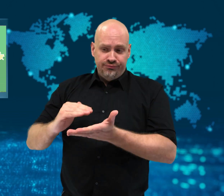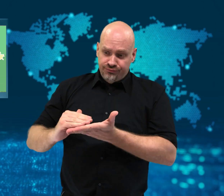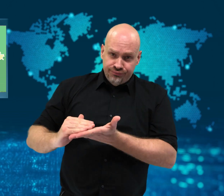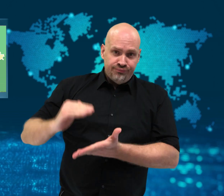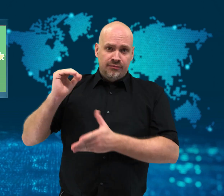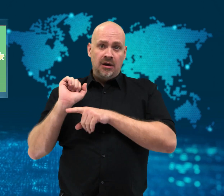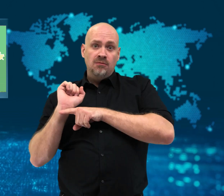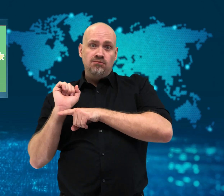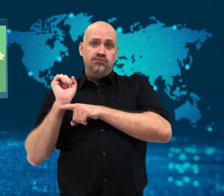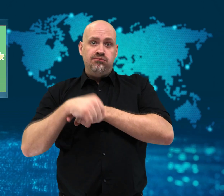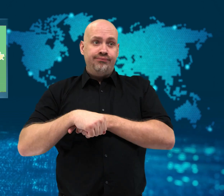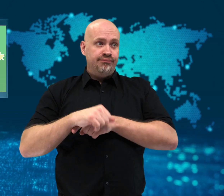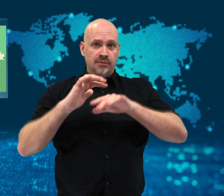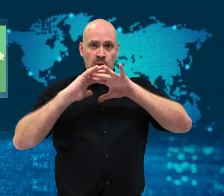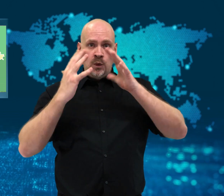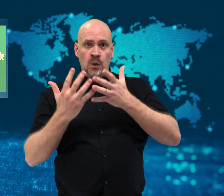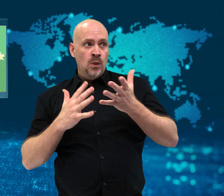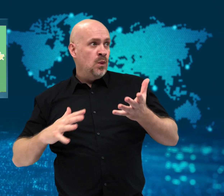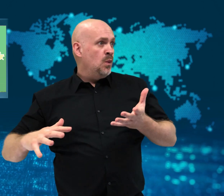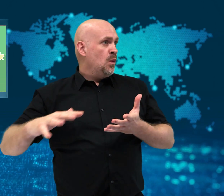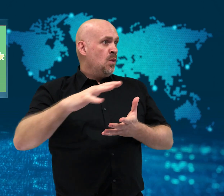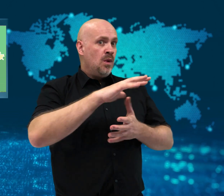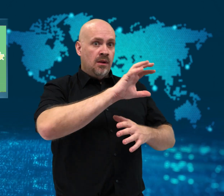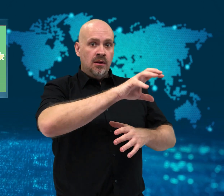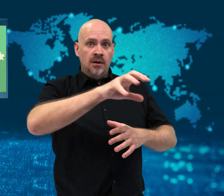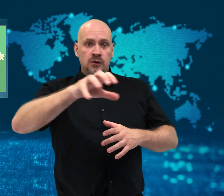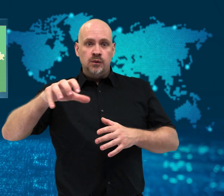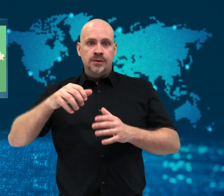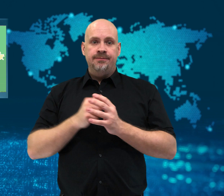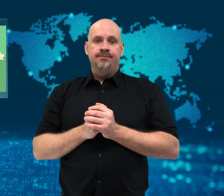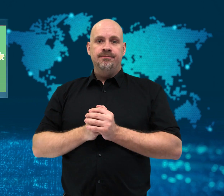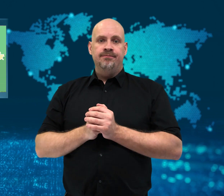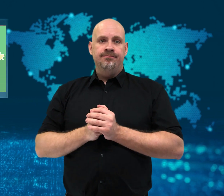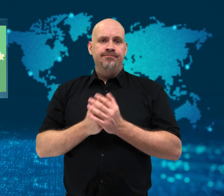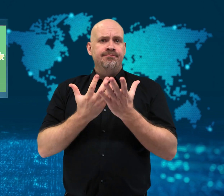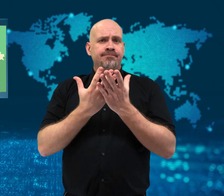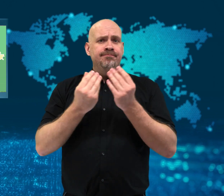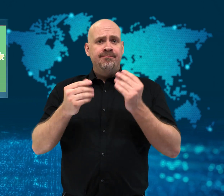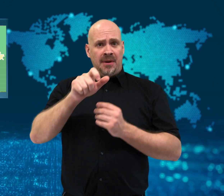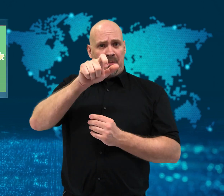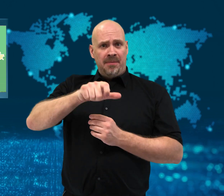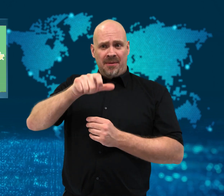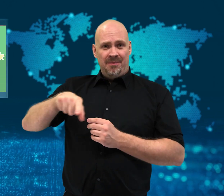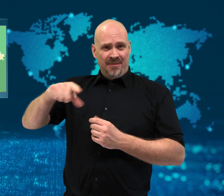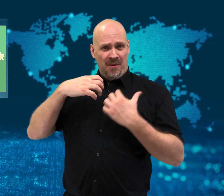Most people in Bhutan live in remote and isolated